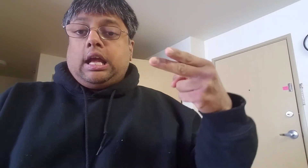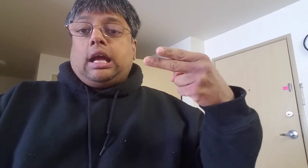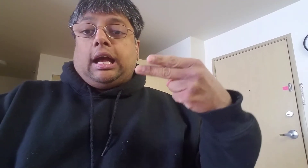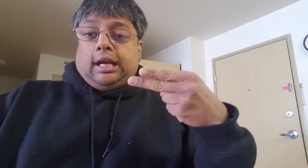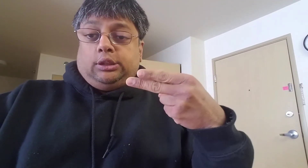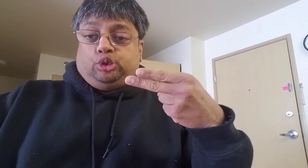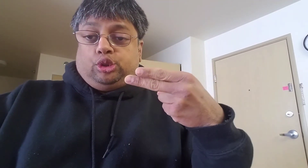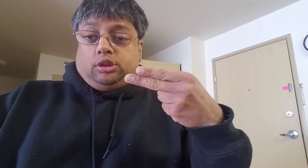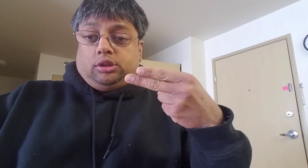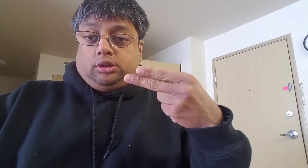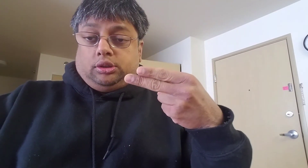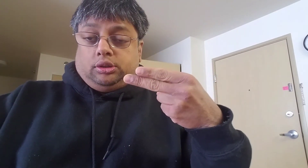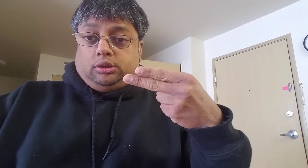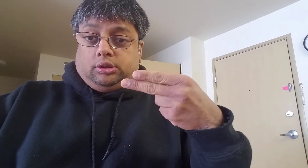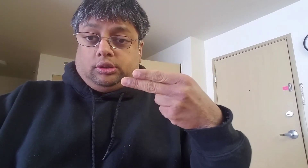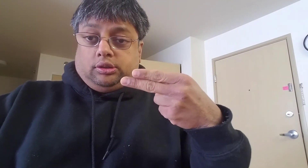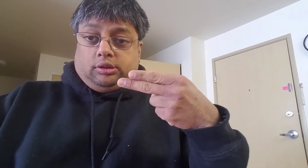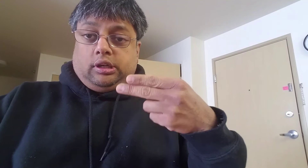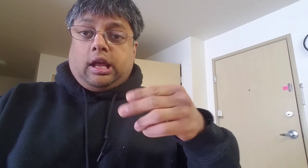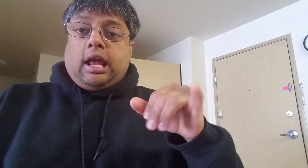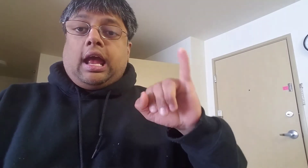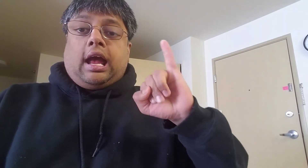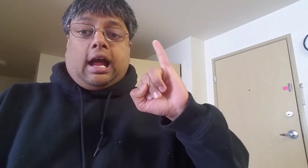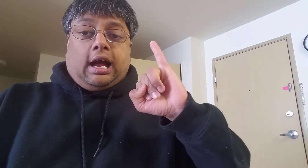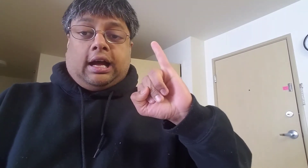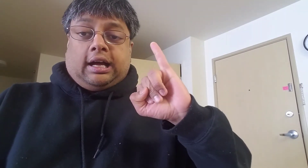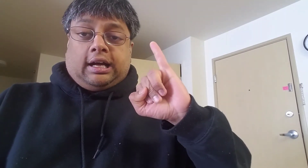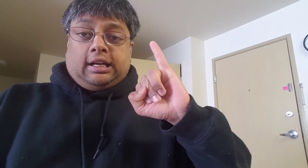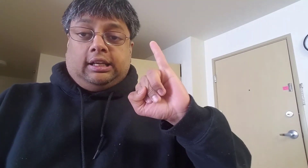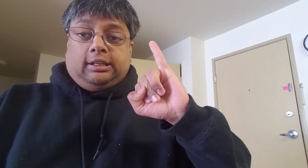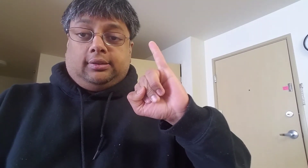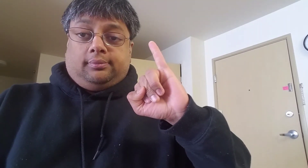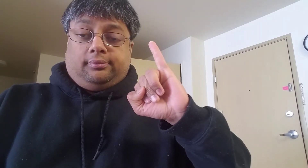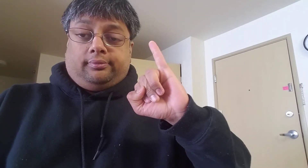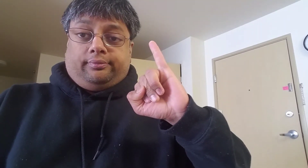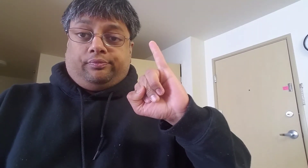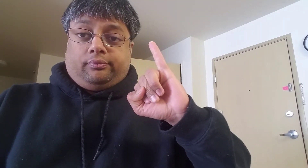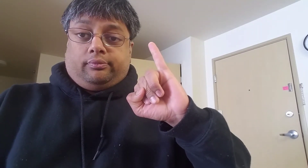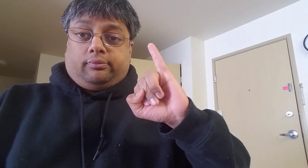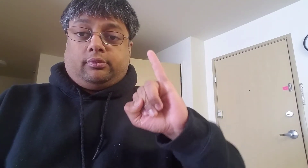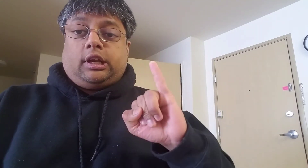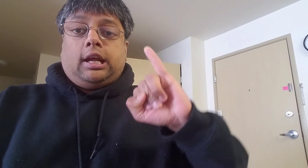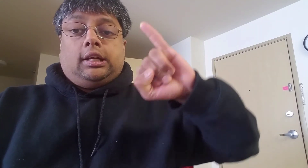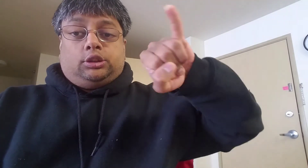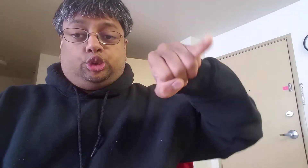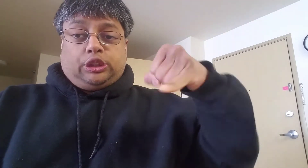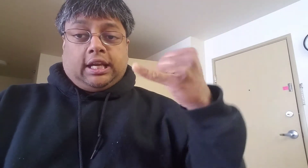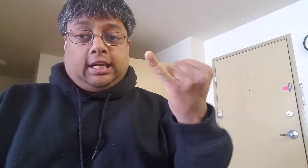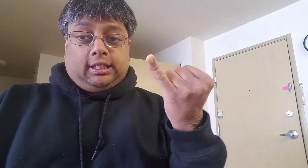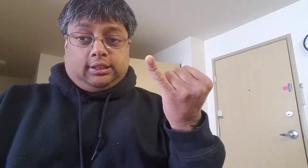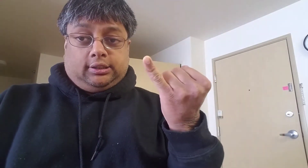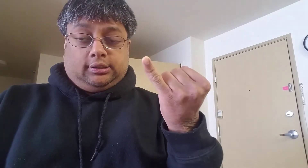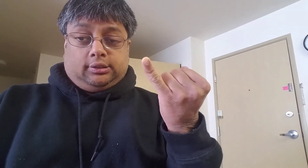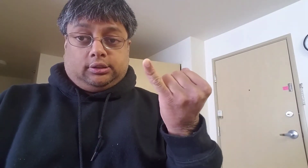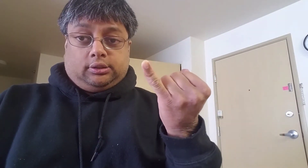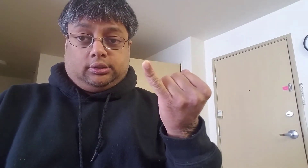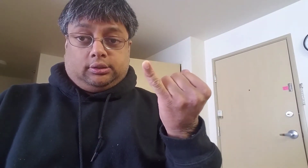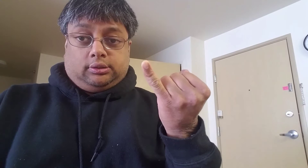"H" "I" "J" (like an "I" but in a downward-like candy cane motion)